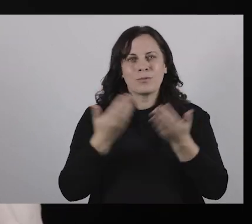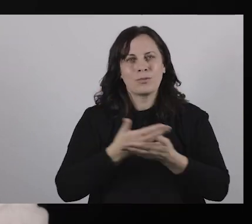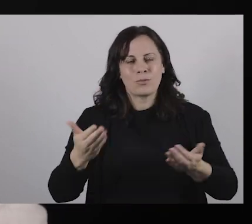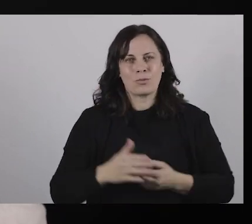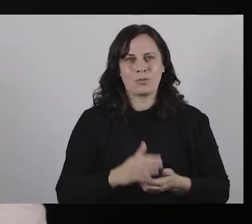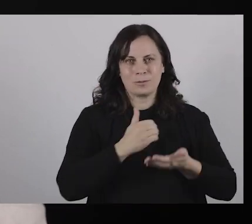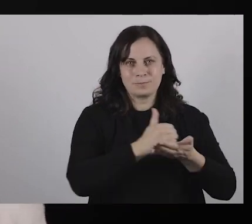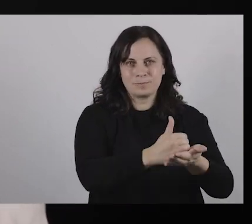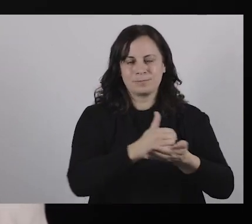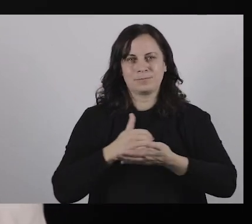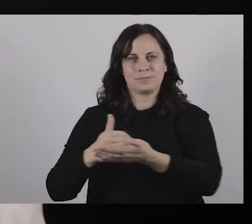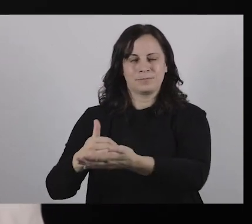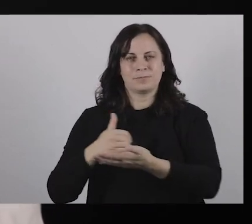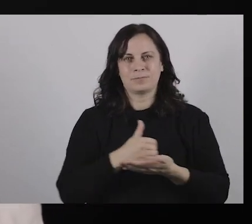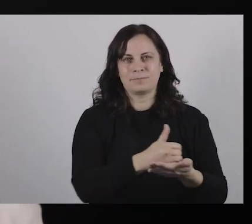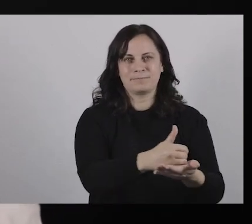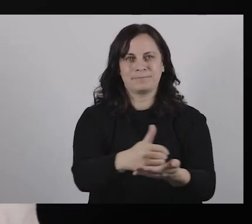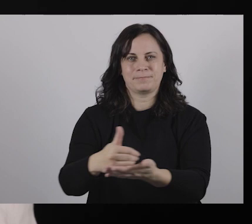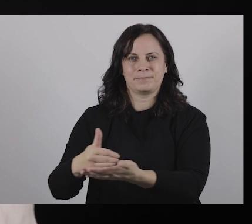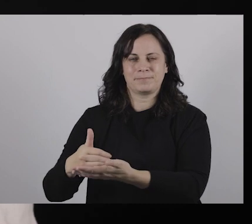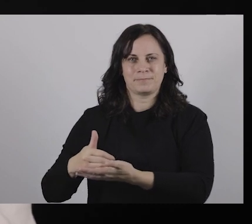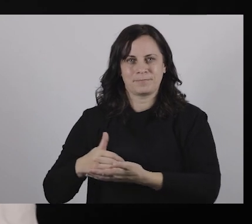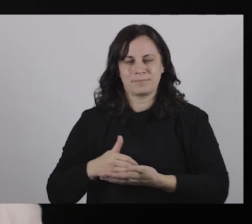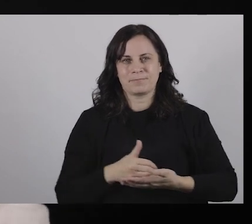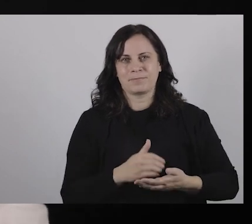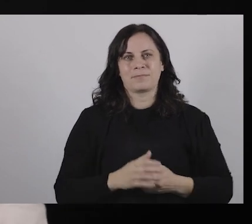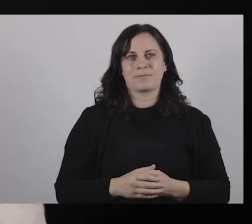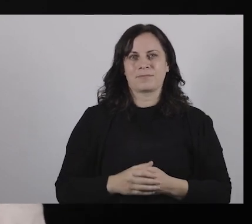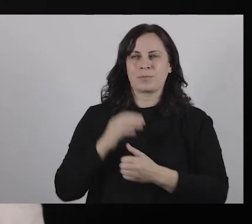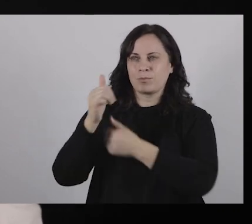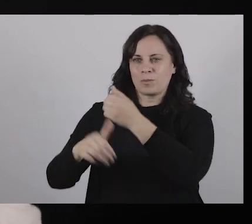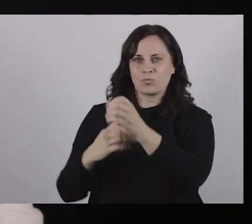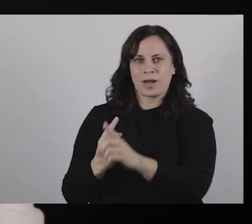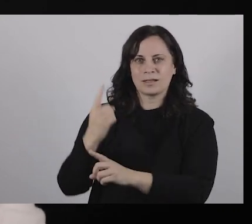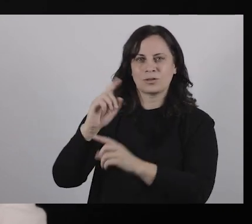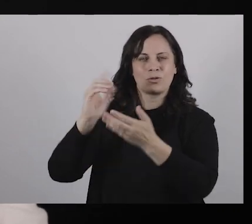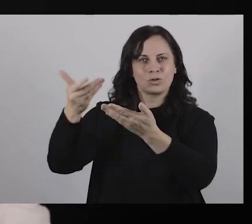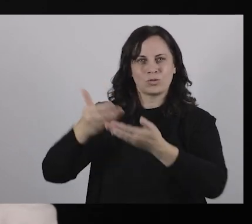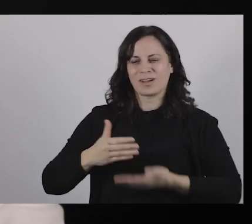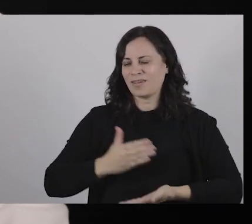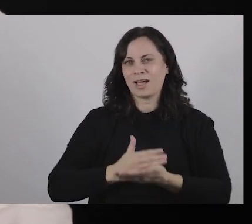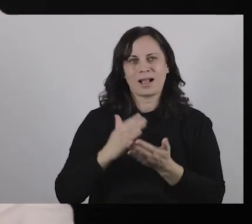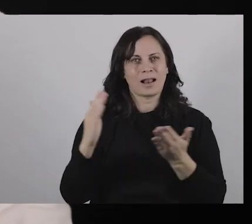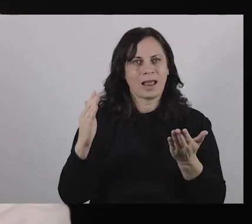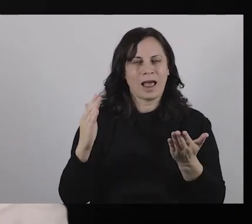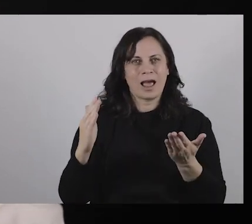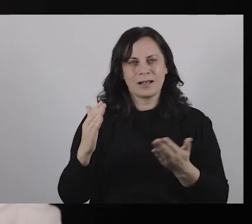My thanks to you all and to God...